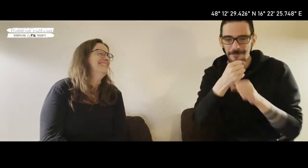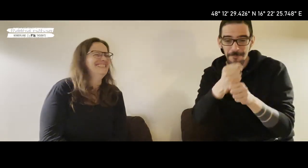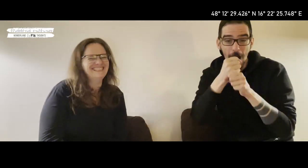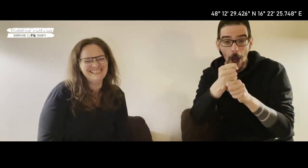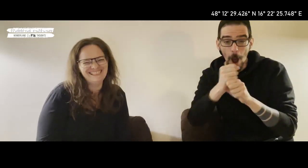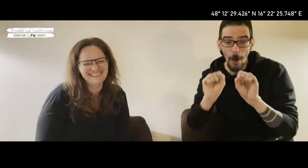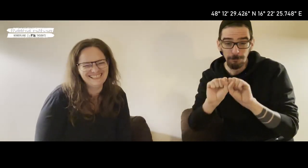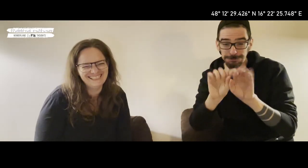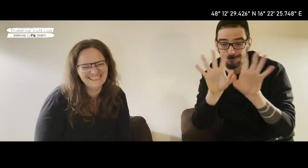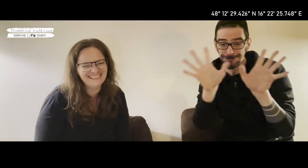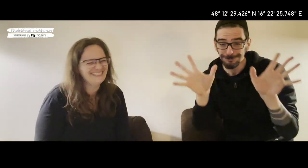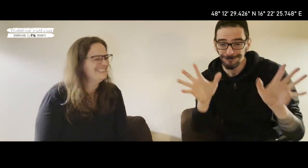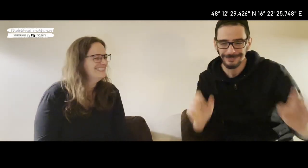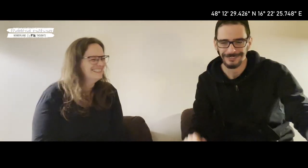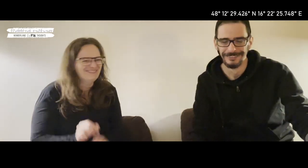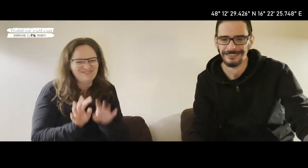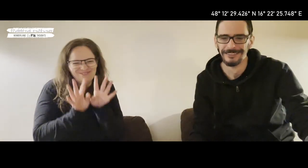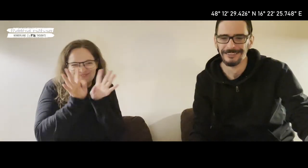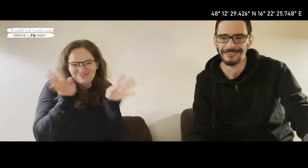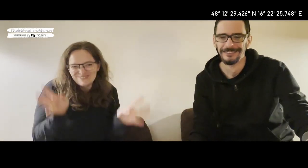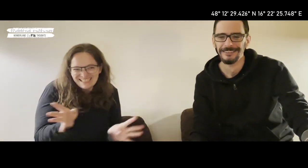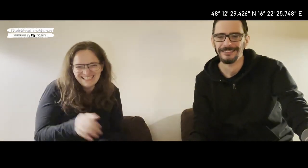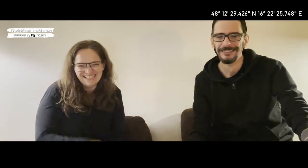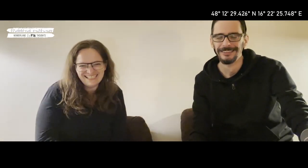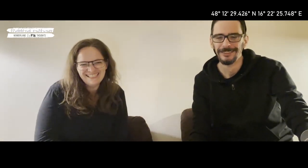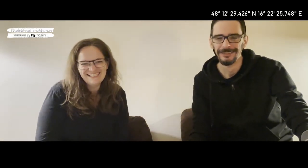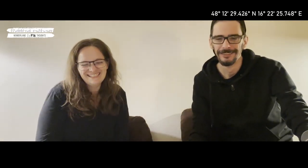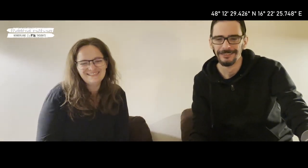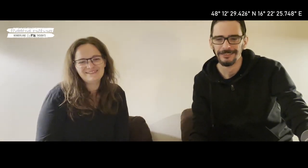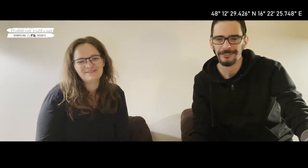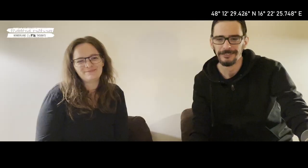The tree, the branches stretch out. Whoosh.